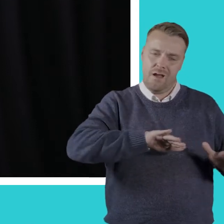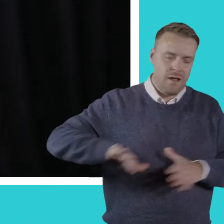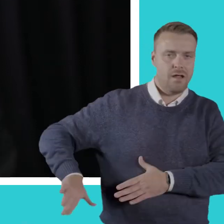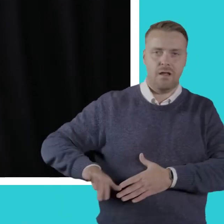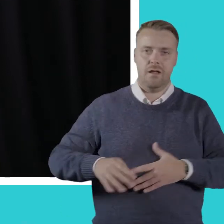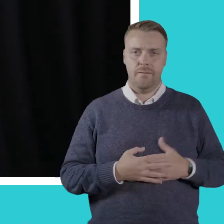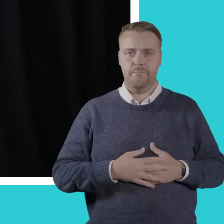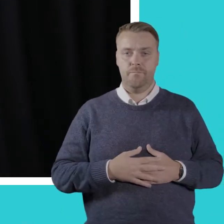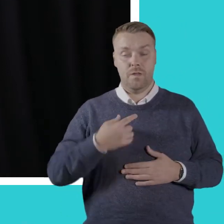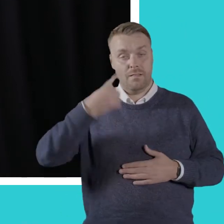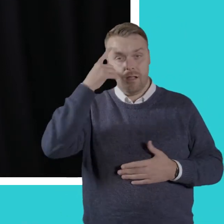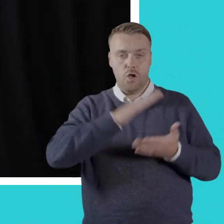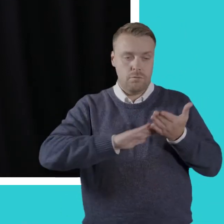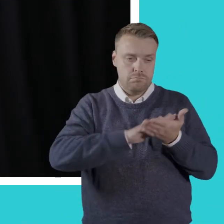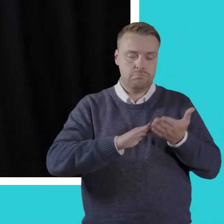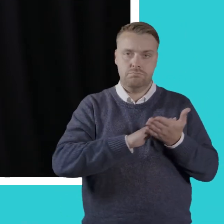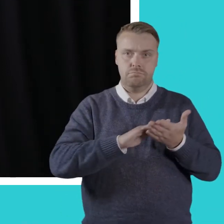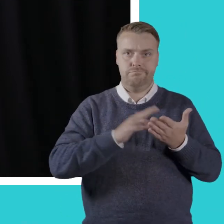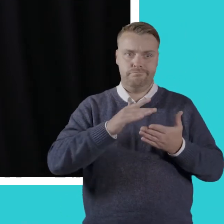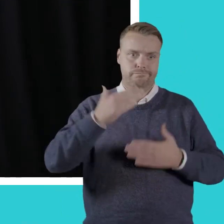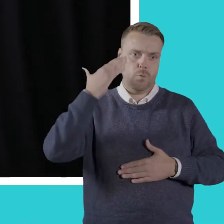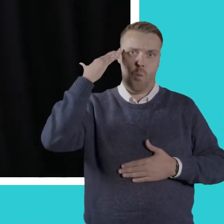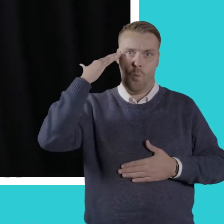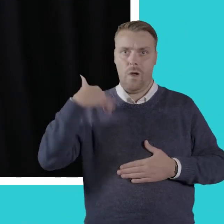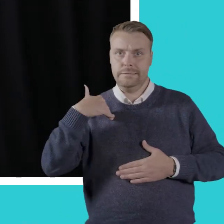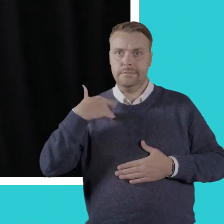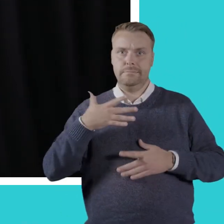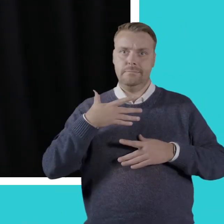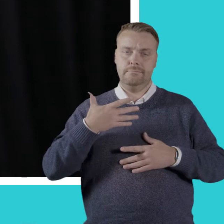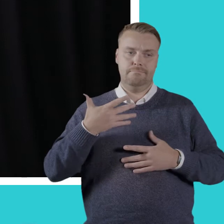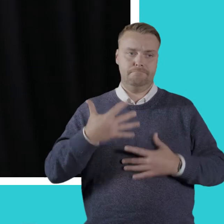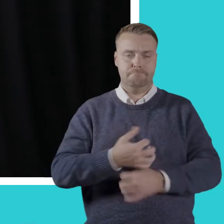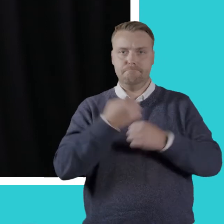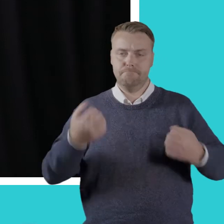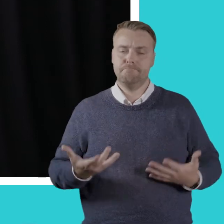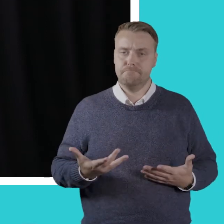the context of systemic whiteness too. That if we recognize this as a structural issue